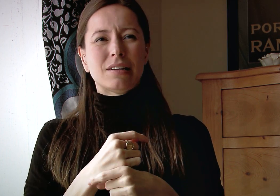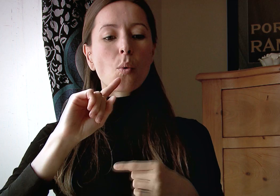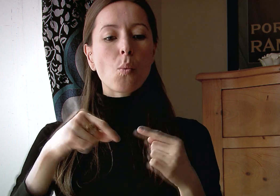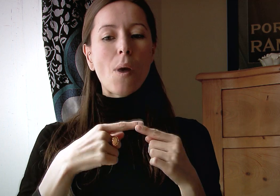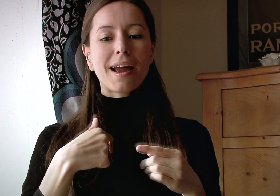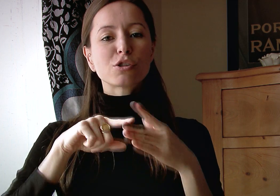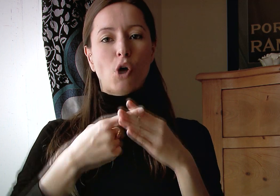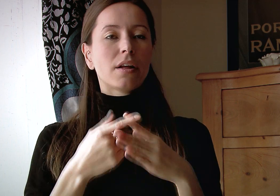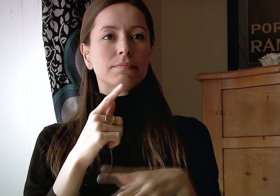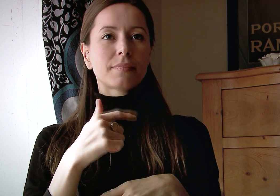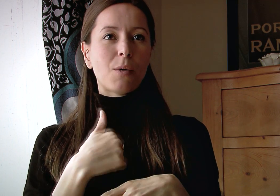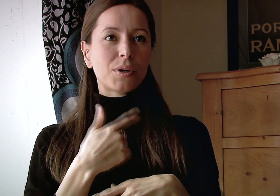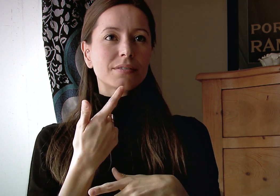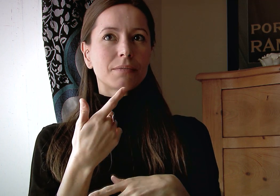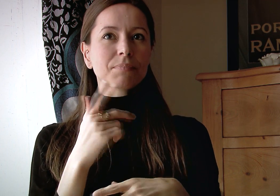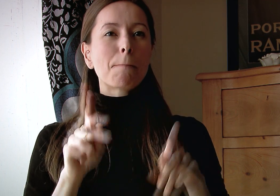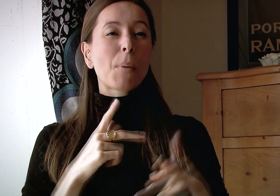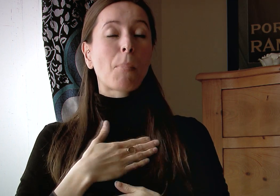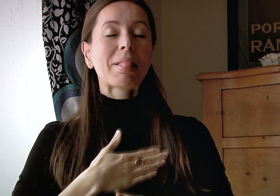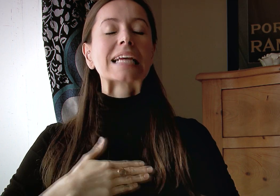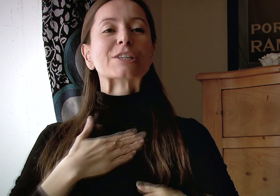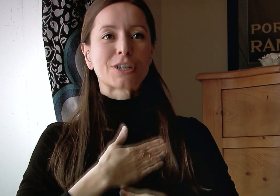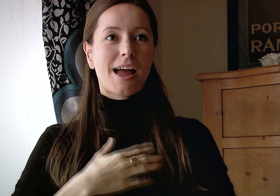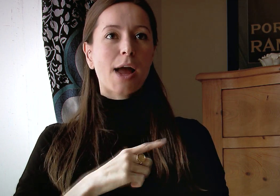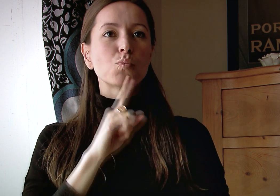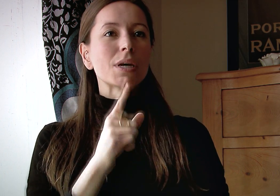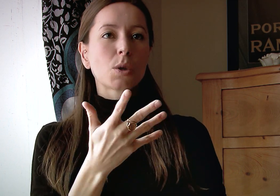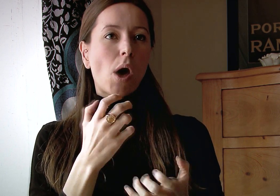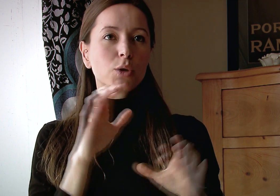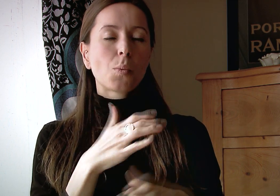When I first started, I was a people pleaser. I really wanted to do the best job possible.